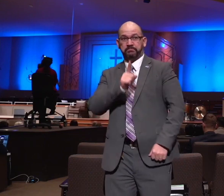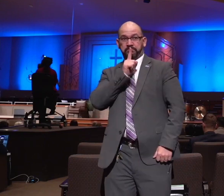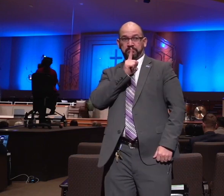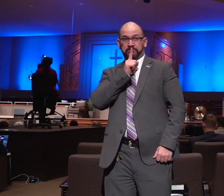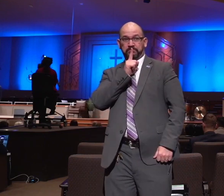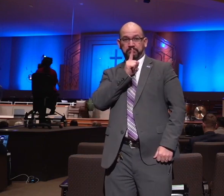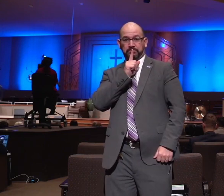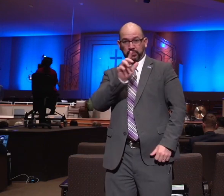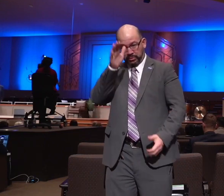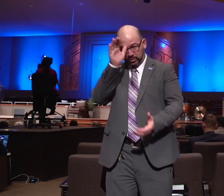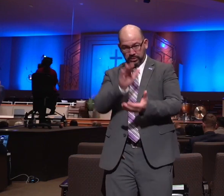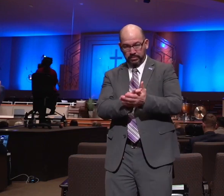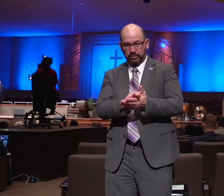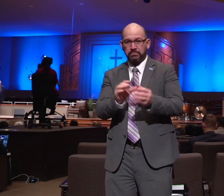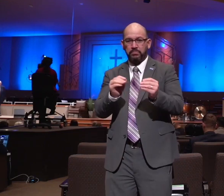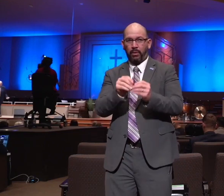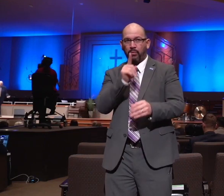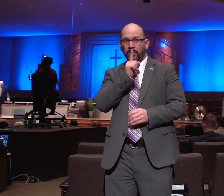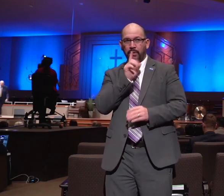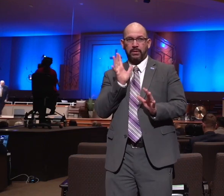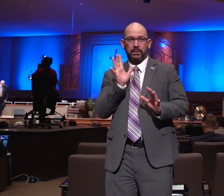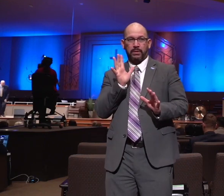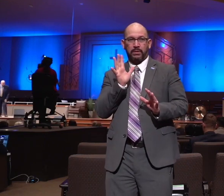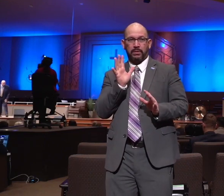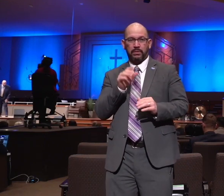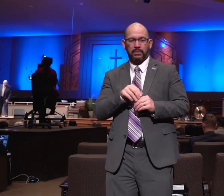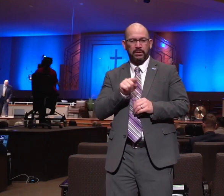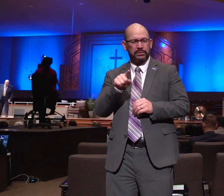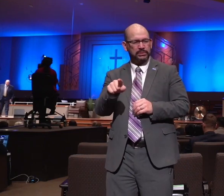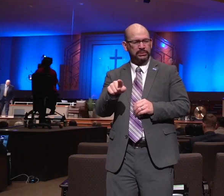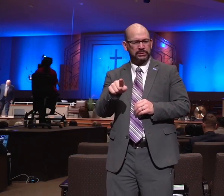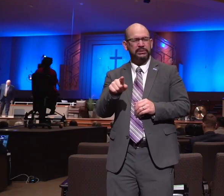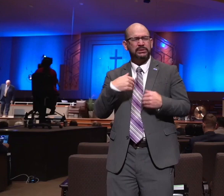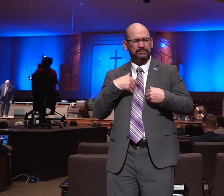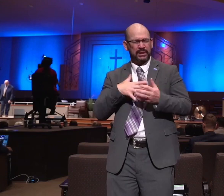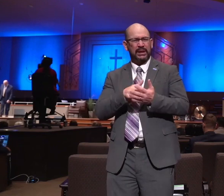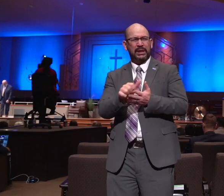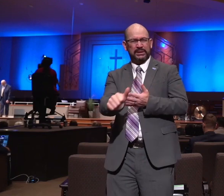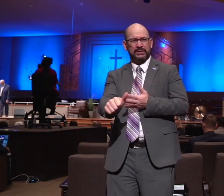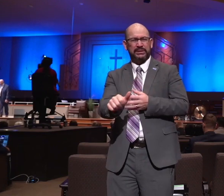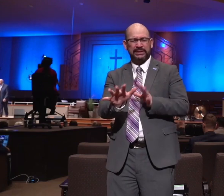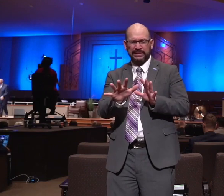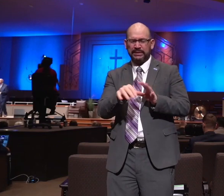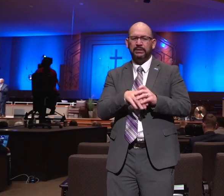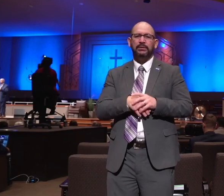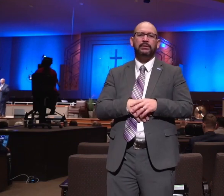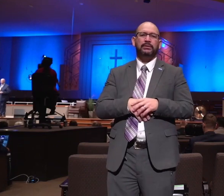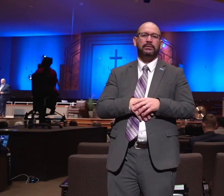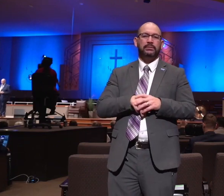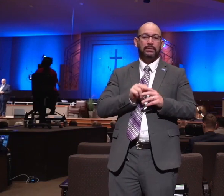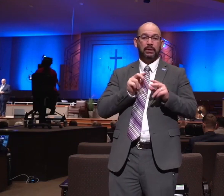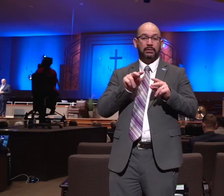more quiet she's battling cancer doing well